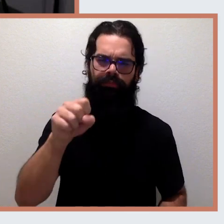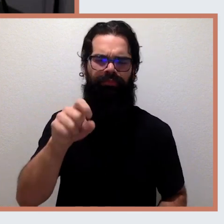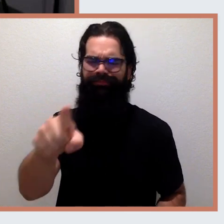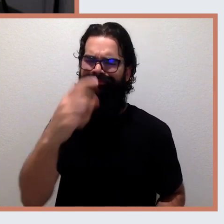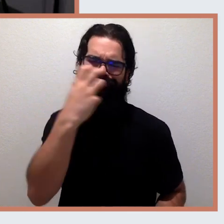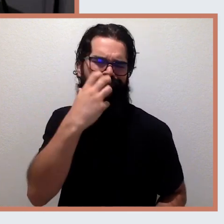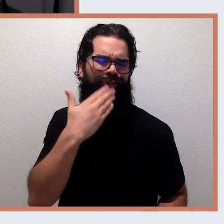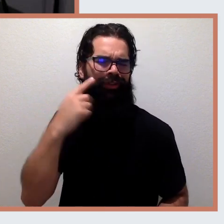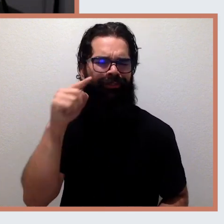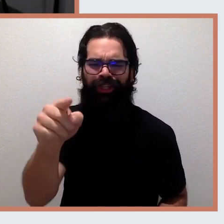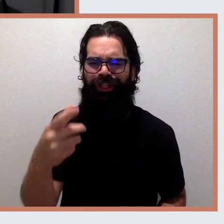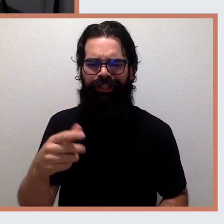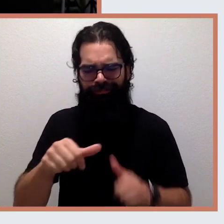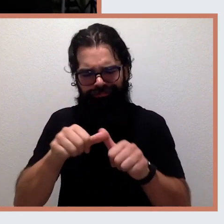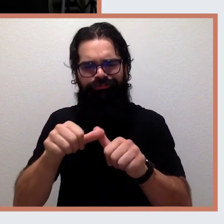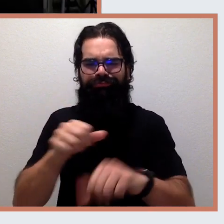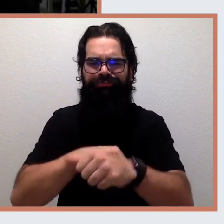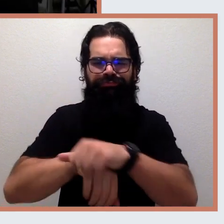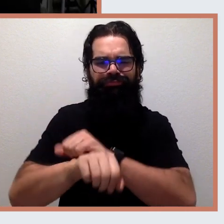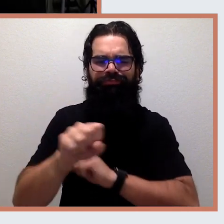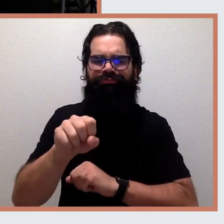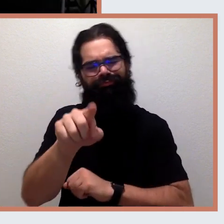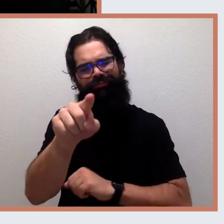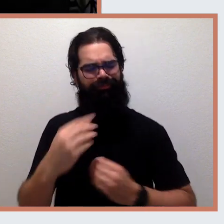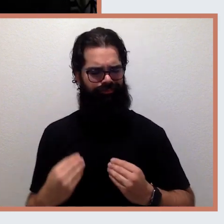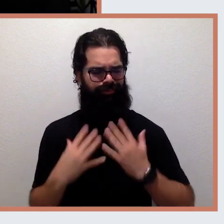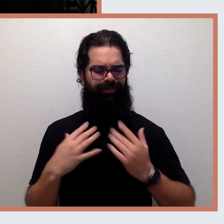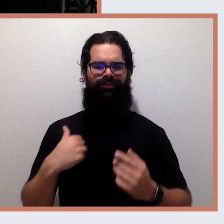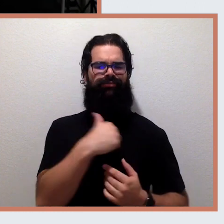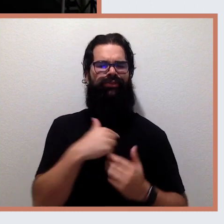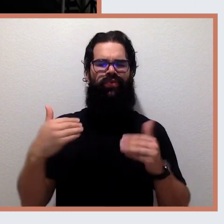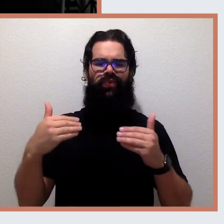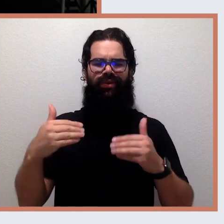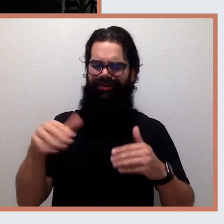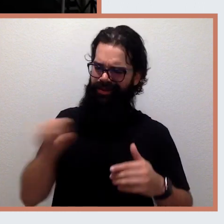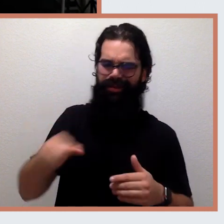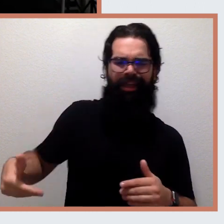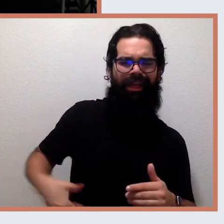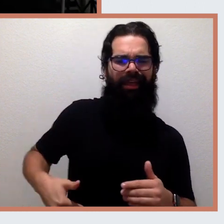No, really, as your friend, I'm very proud of you. That's incredible, good for you.